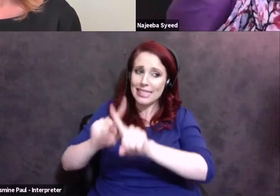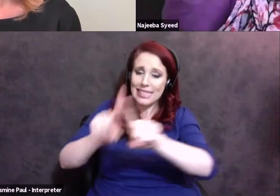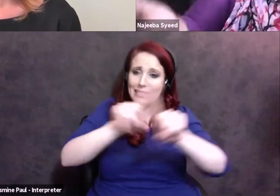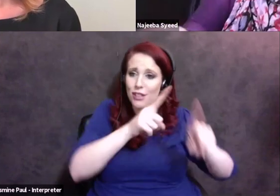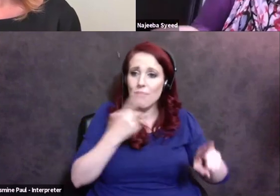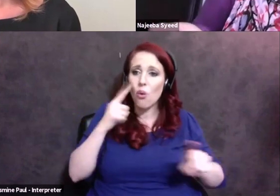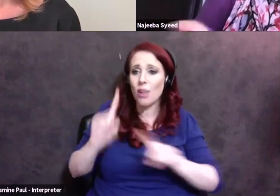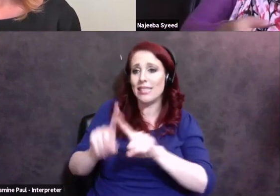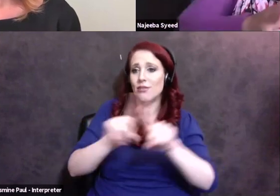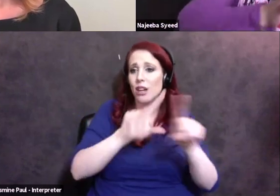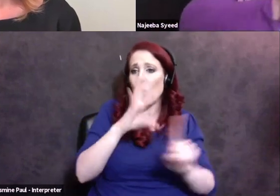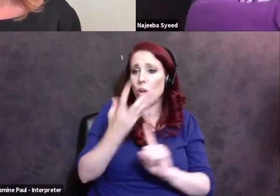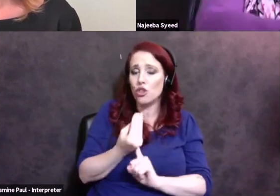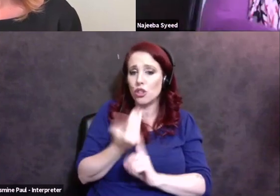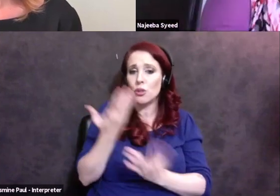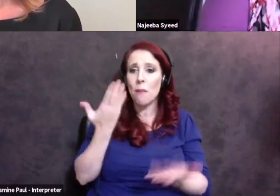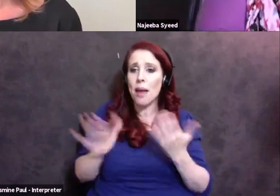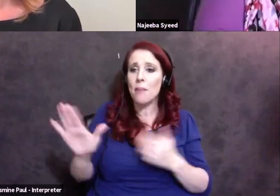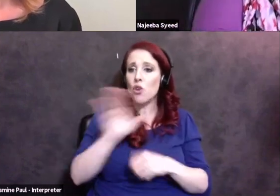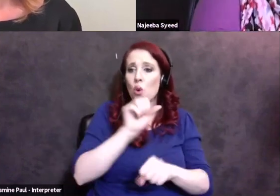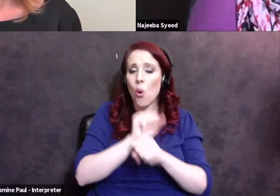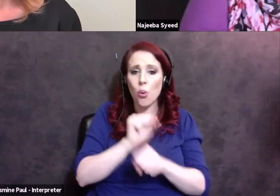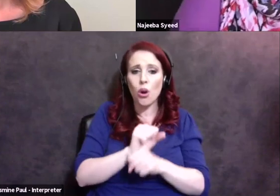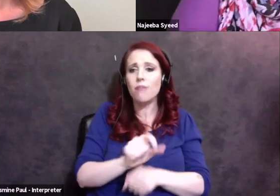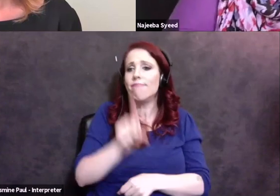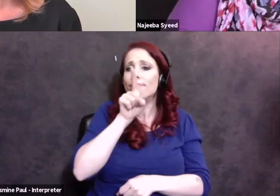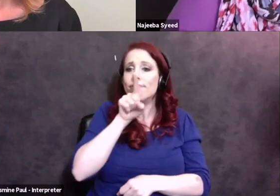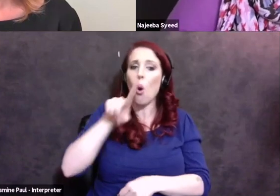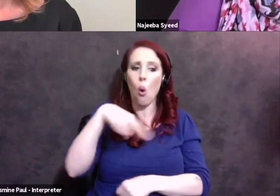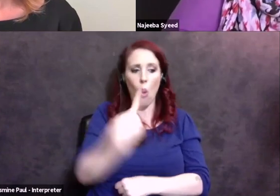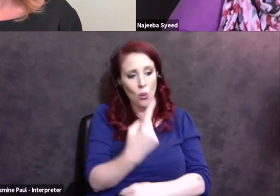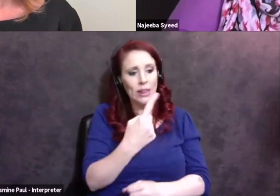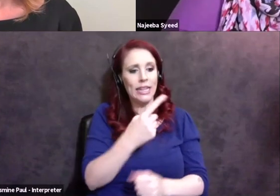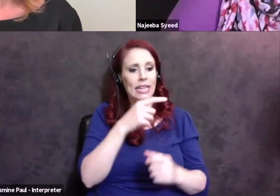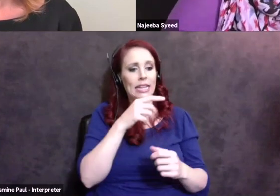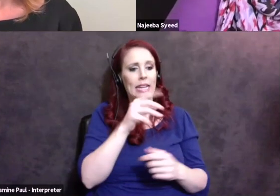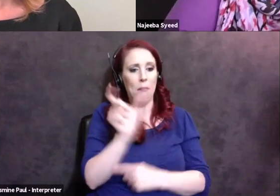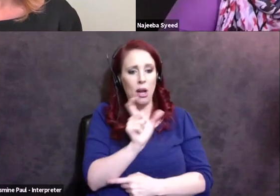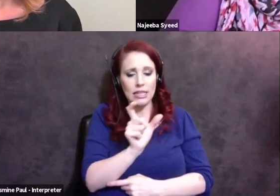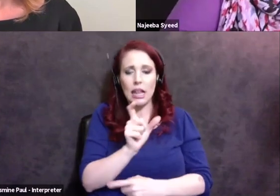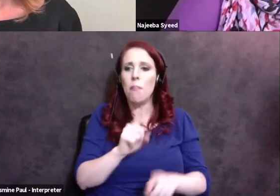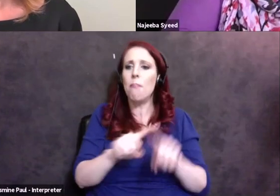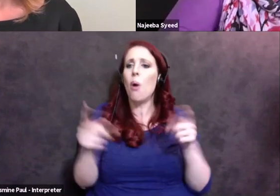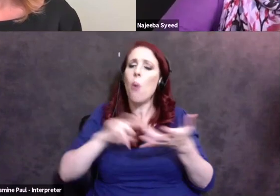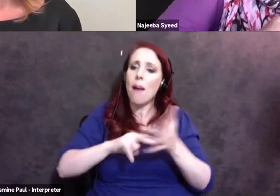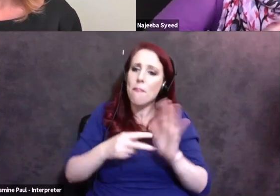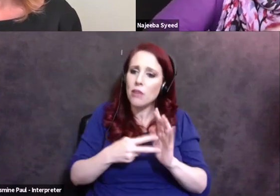In your workplace, don't just talk about Muslims but talk about and train people and say one